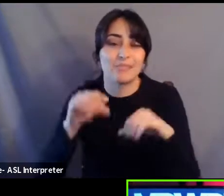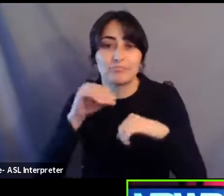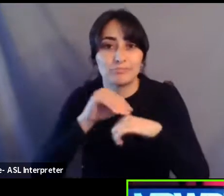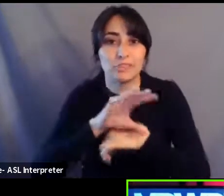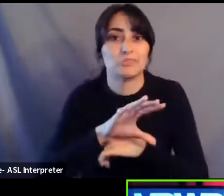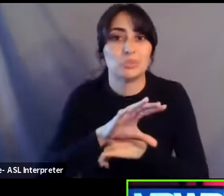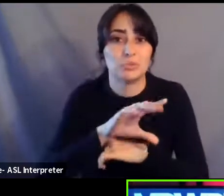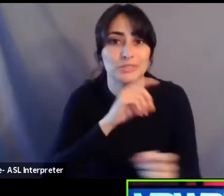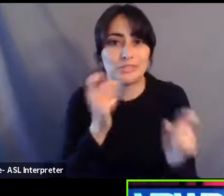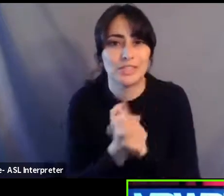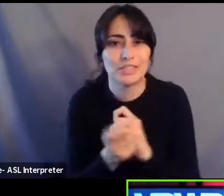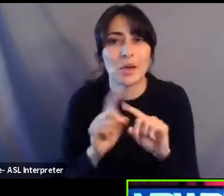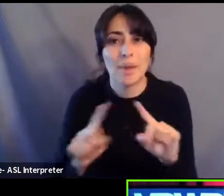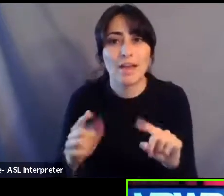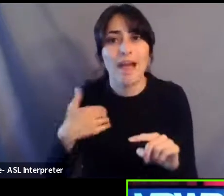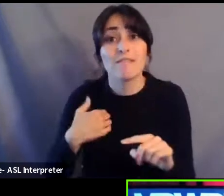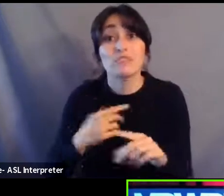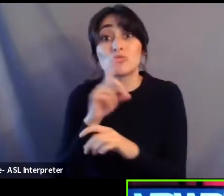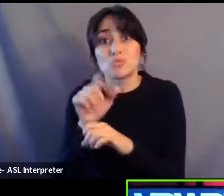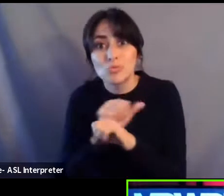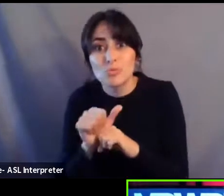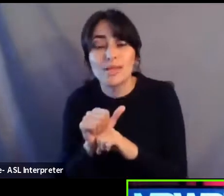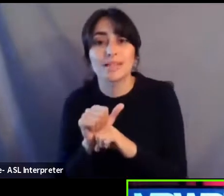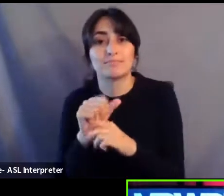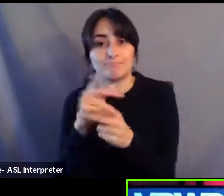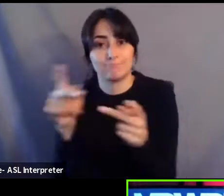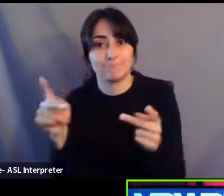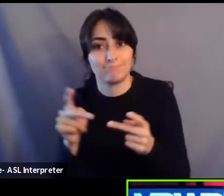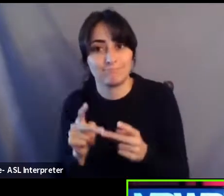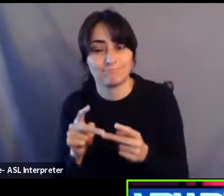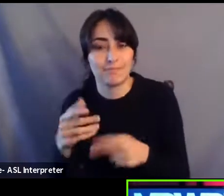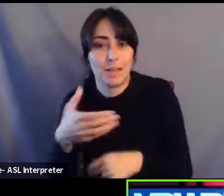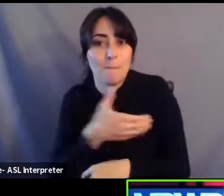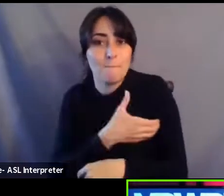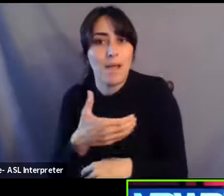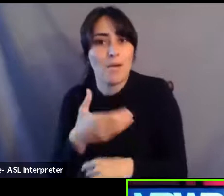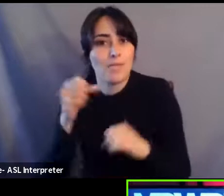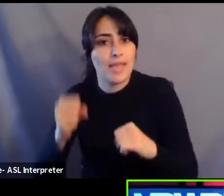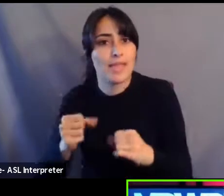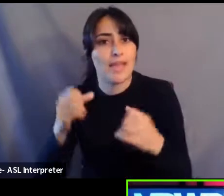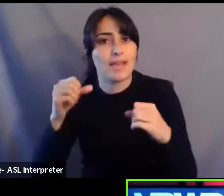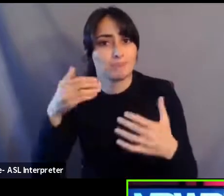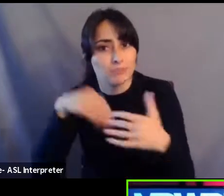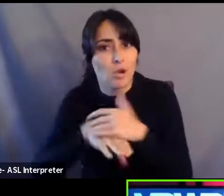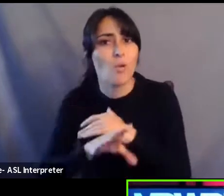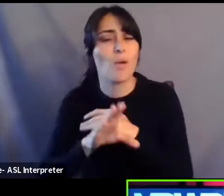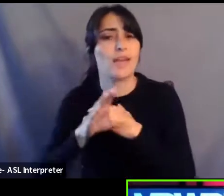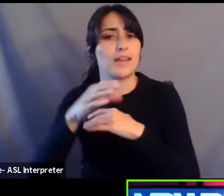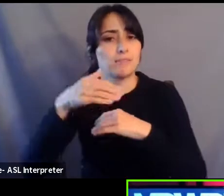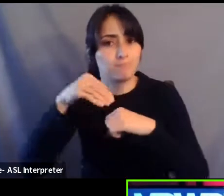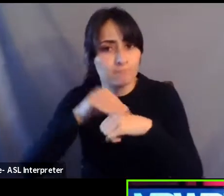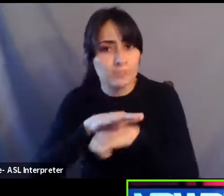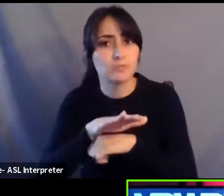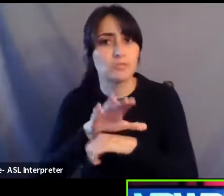put them in positions of power that can really make significant change. At a bigger level in an